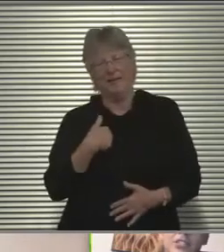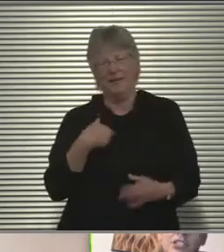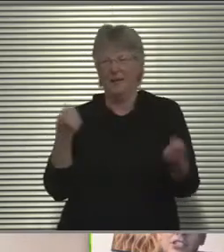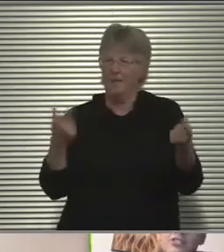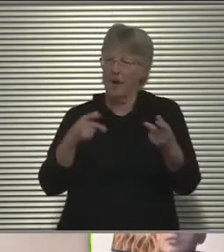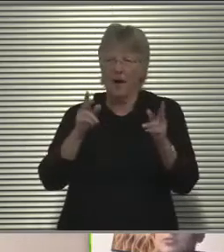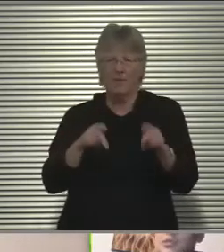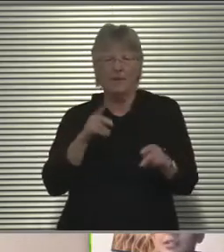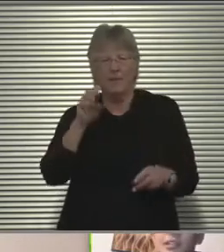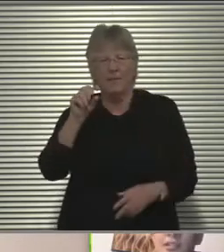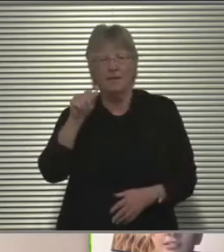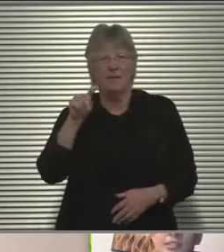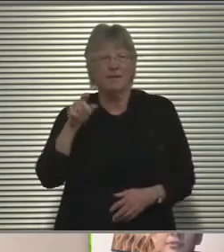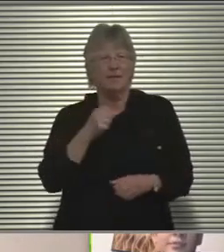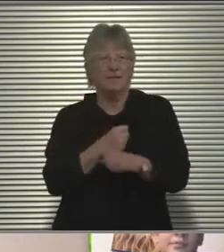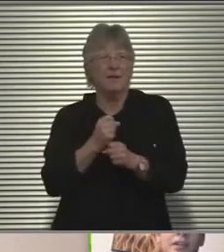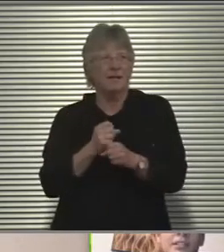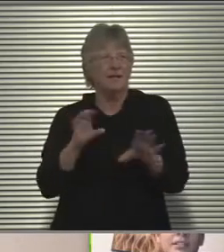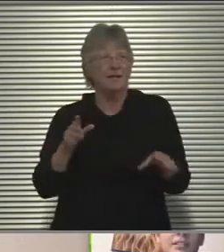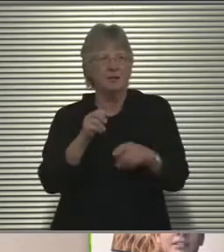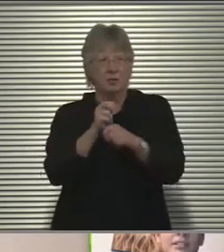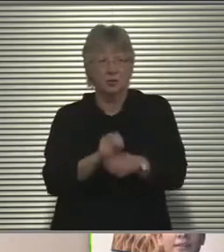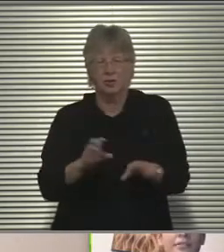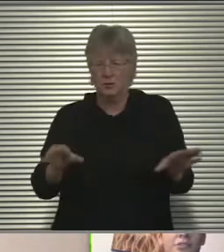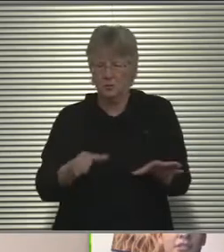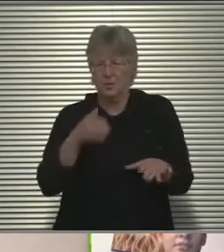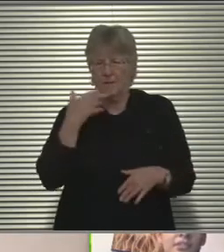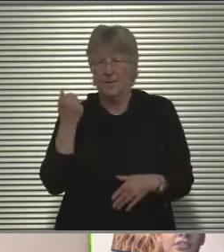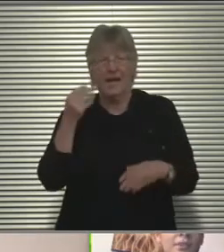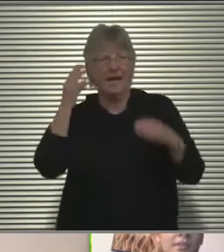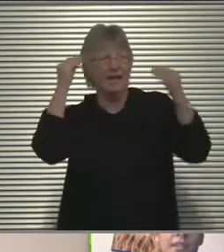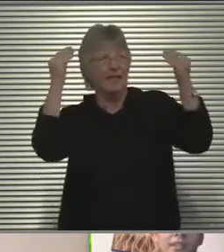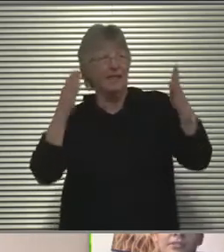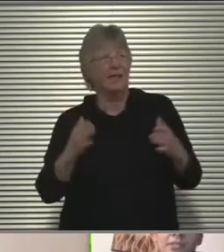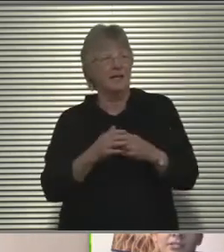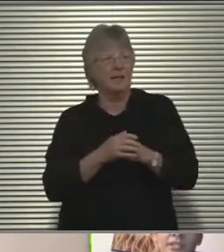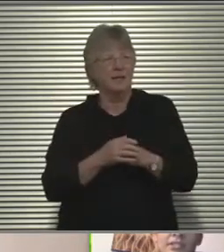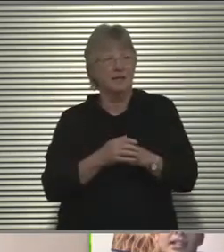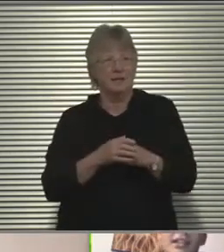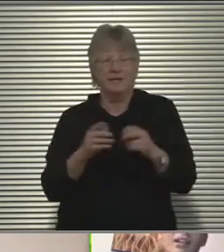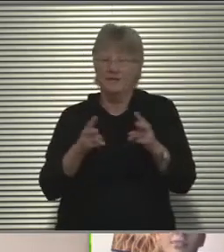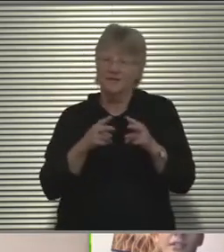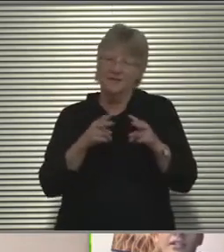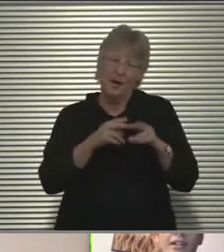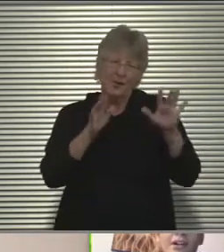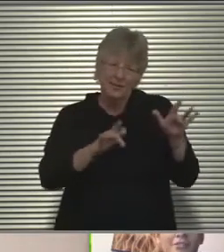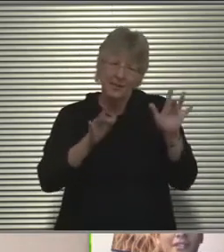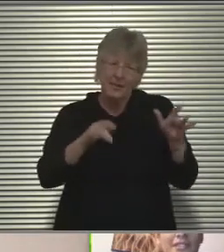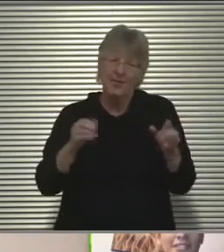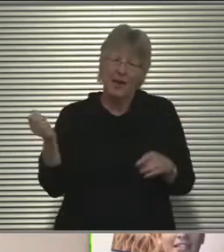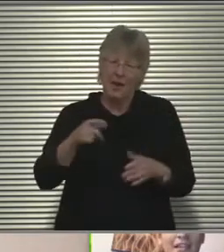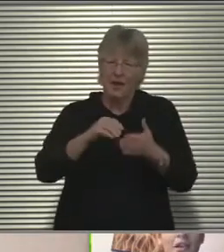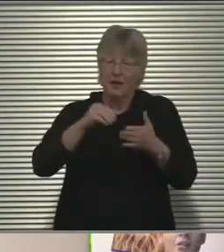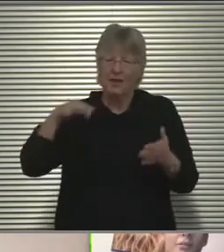the transition extremely smooth and a lot easier. The teachers and staff have truly been so empathetic of their students, and I could confidently say